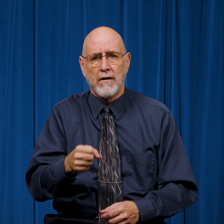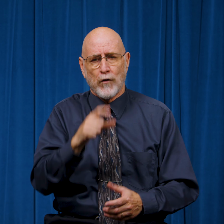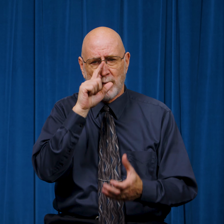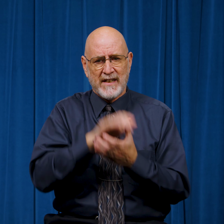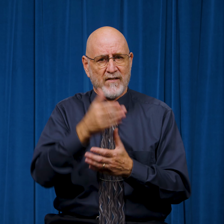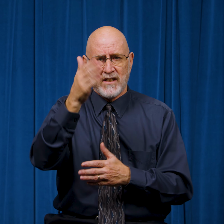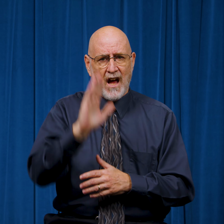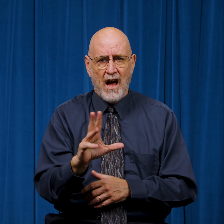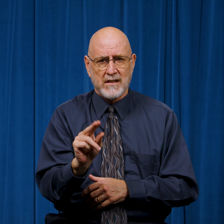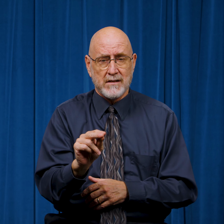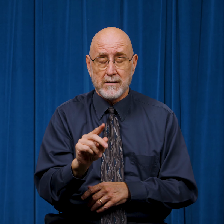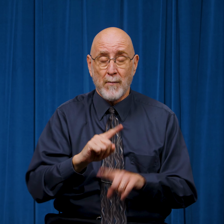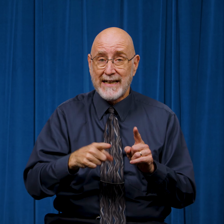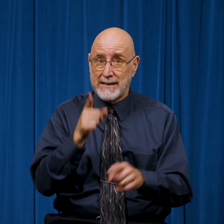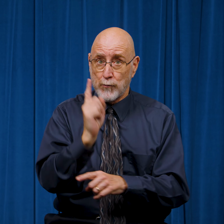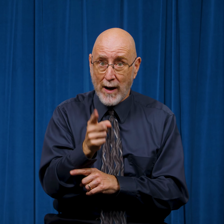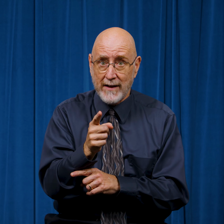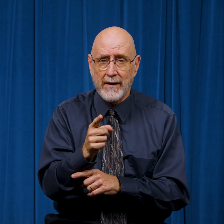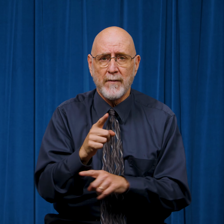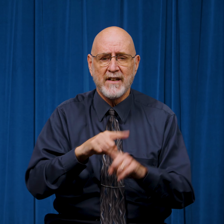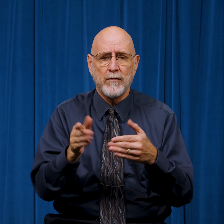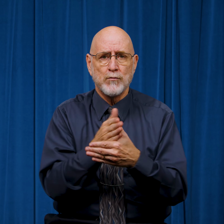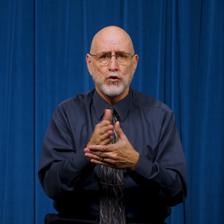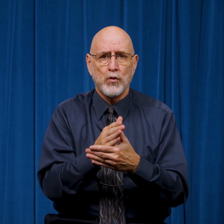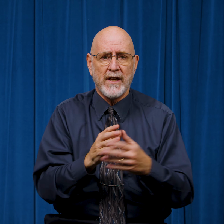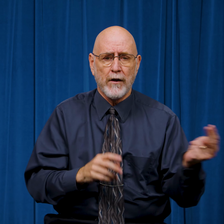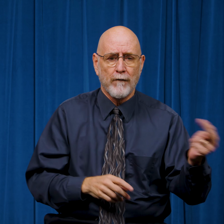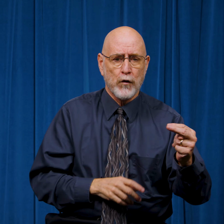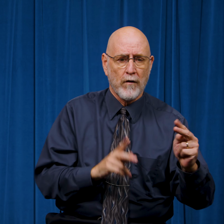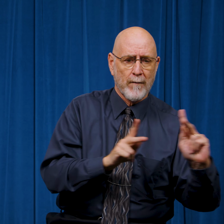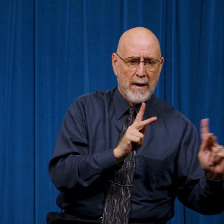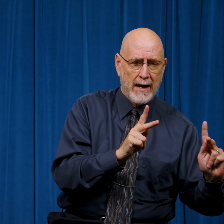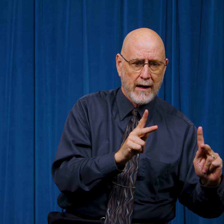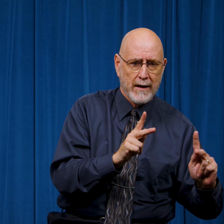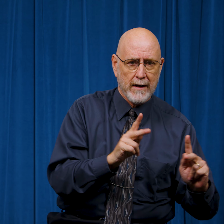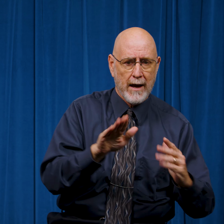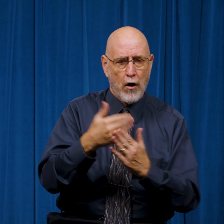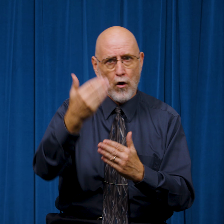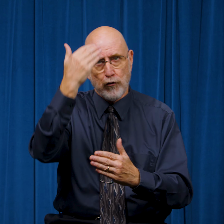but rather the difference between the view of man and the all-knowing view of God,